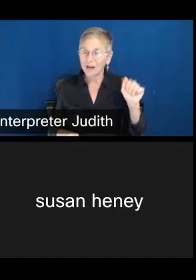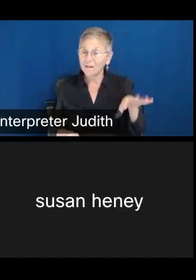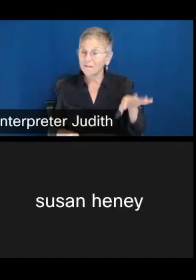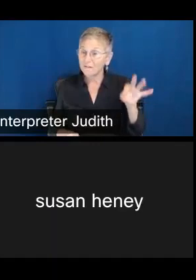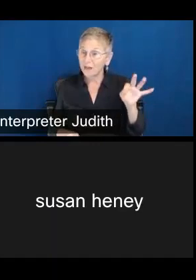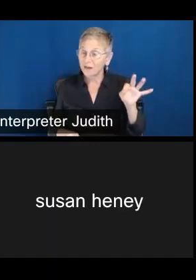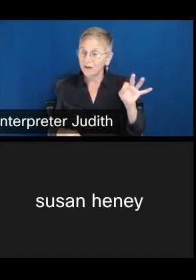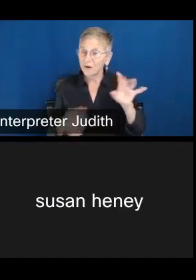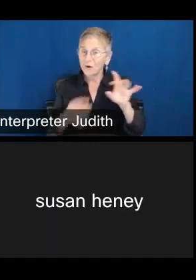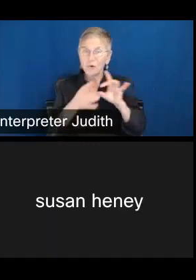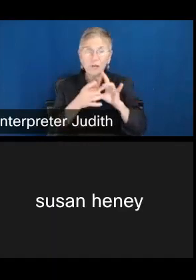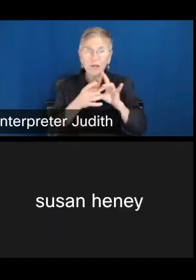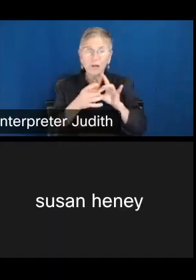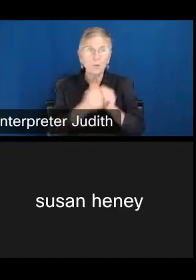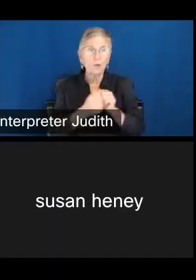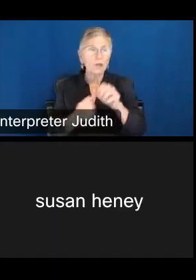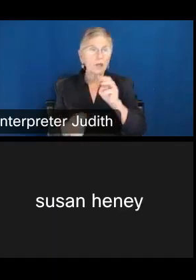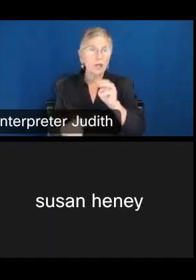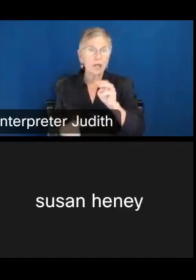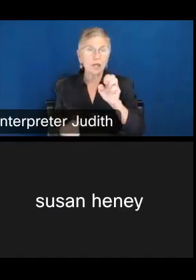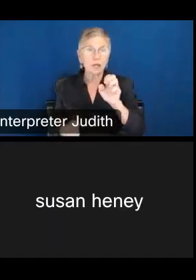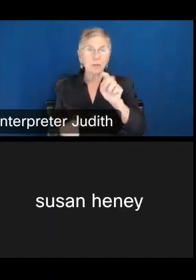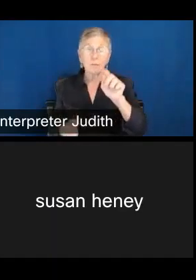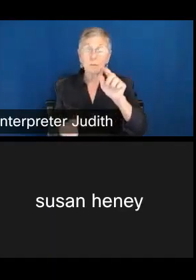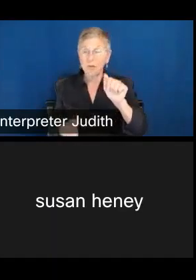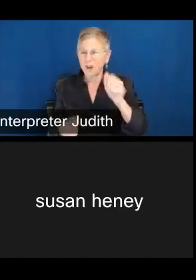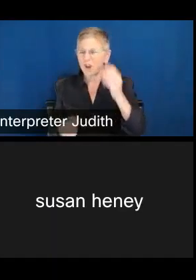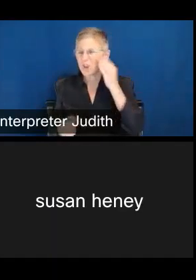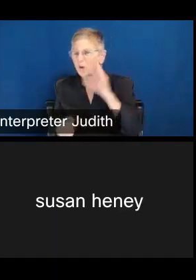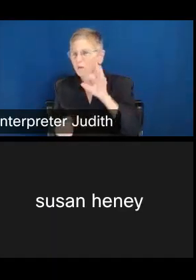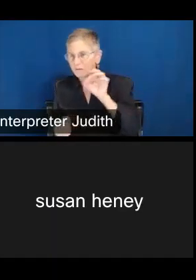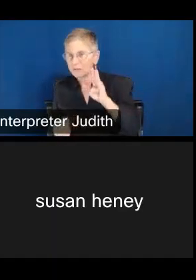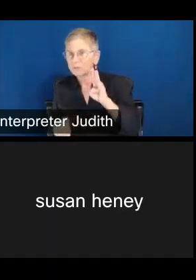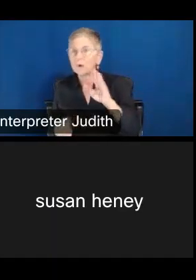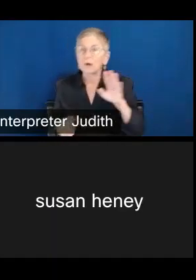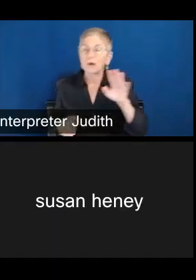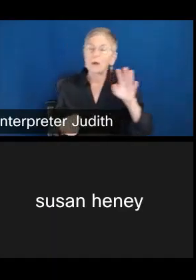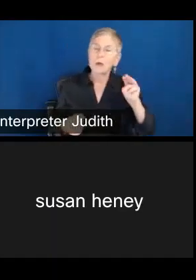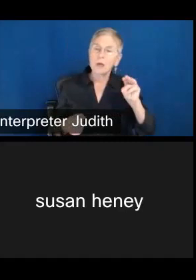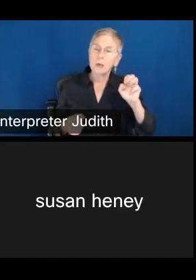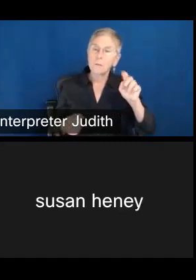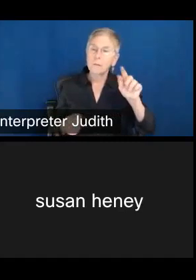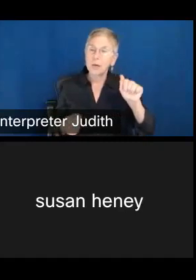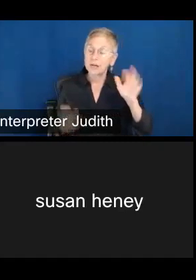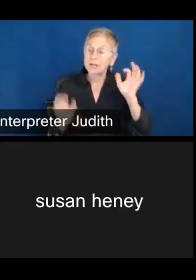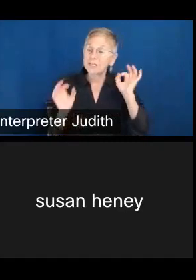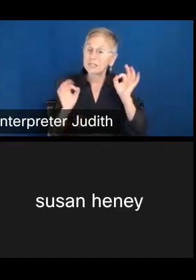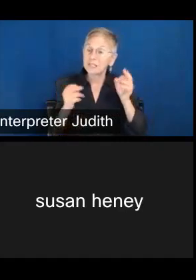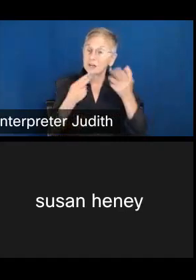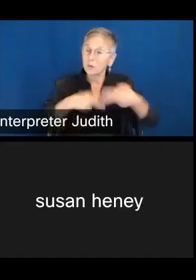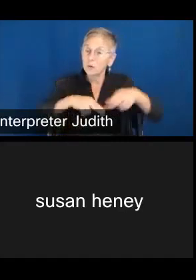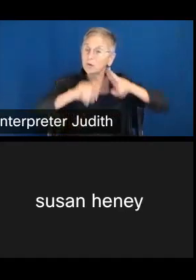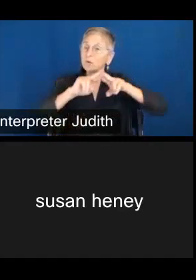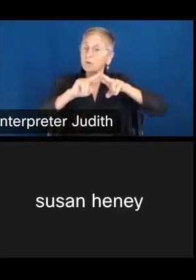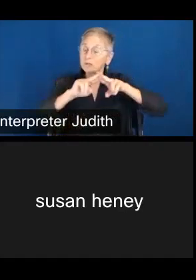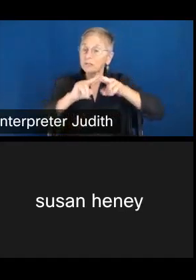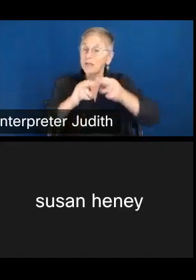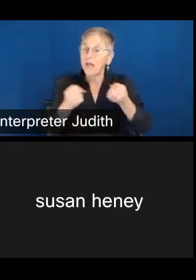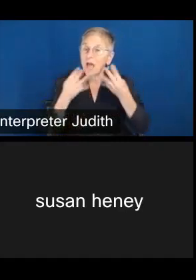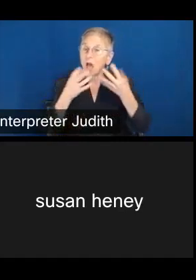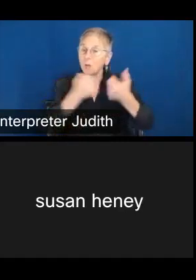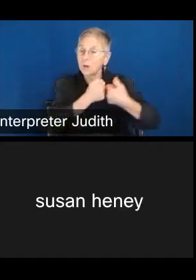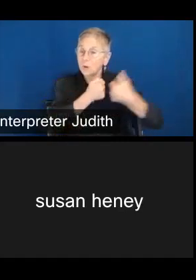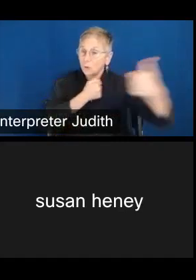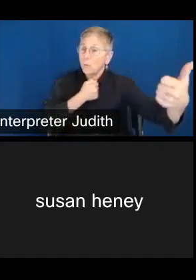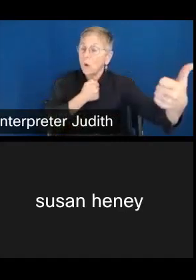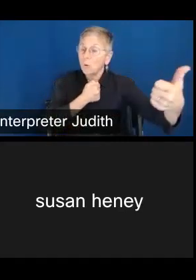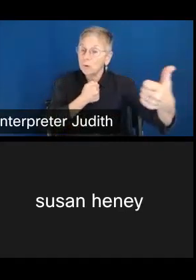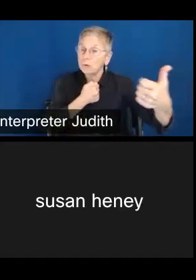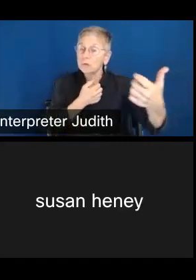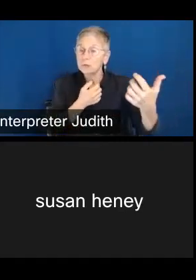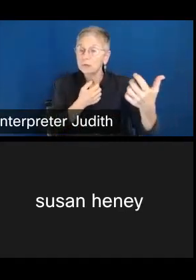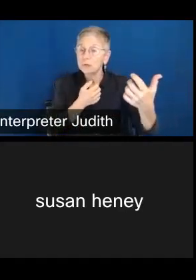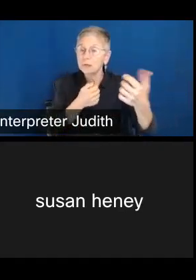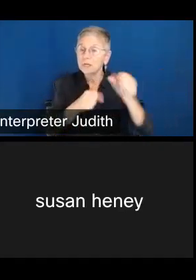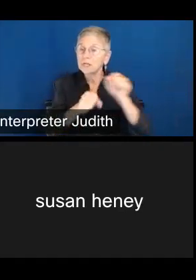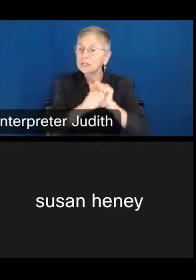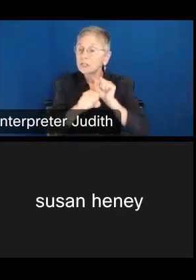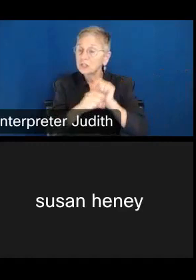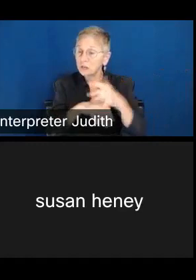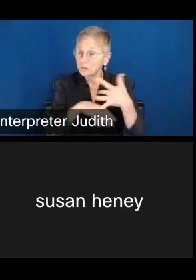Facebook), and they made a decision to increase the number of remote positions that were available,